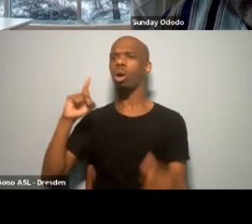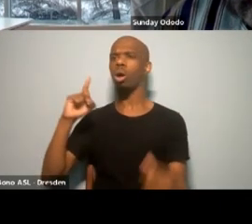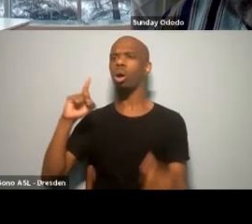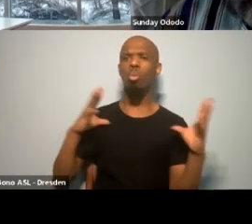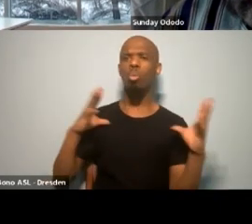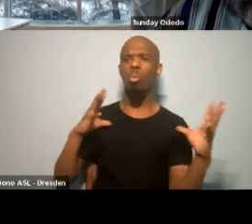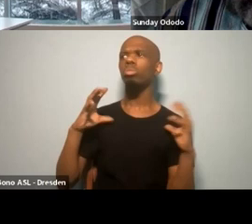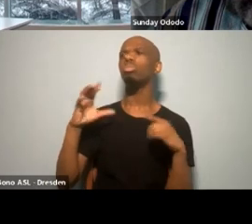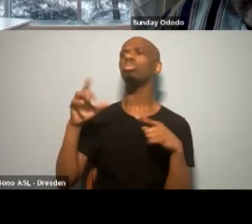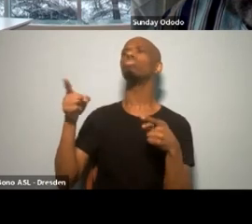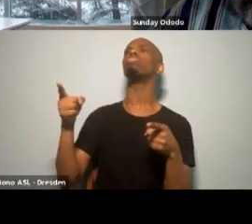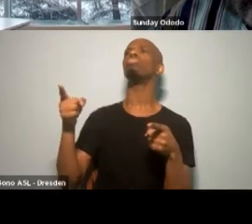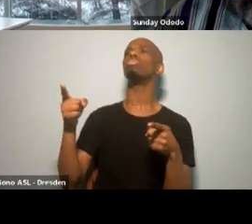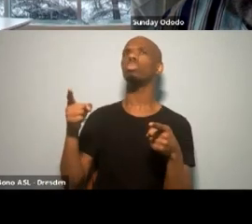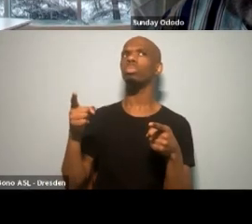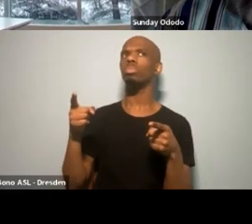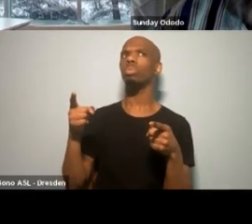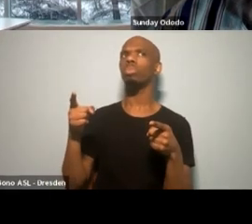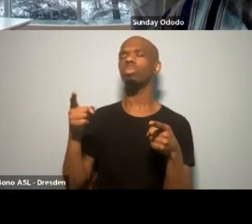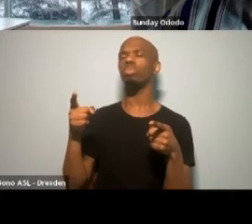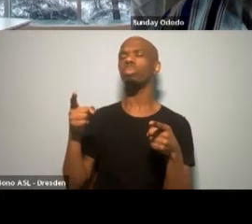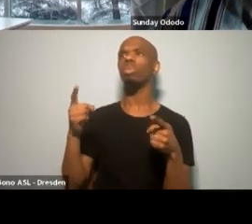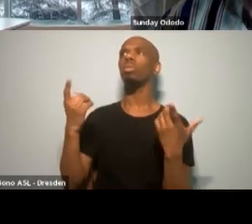in Africa, or for their own countries?